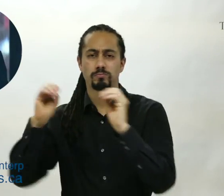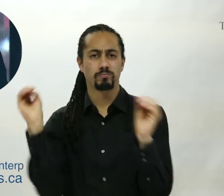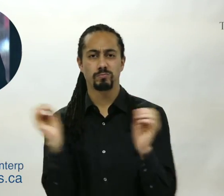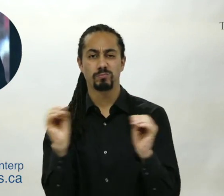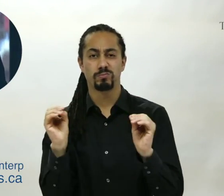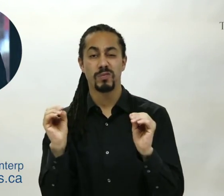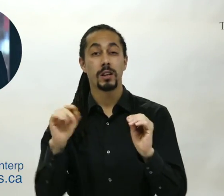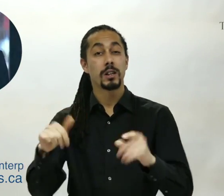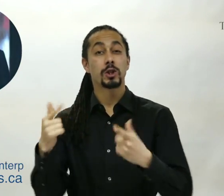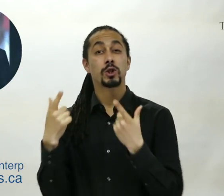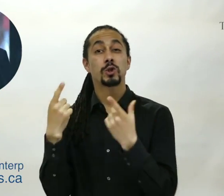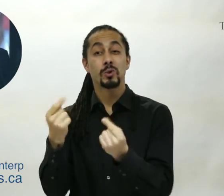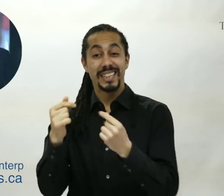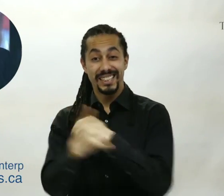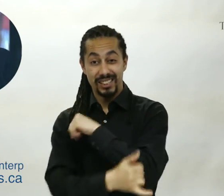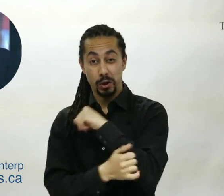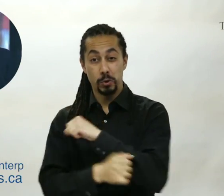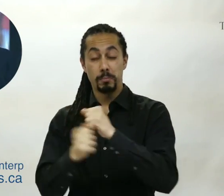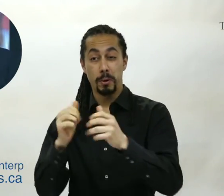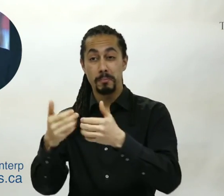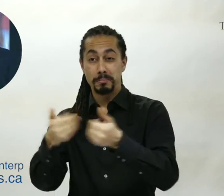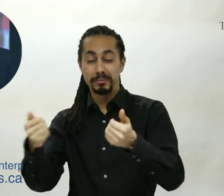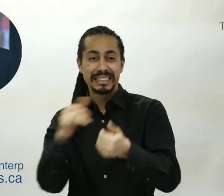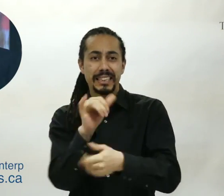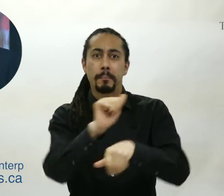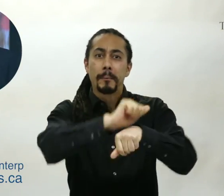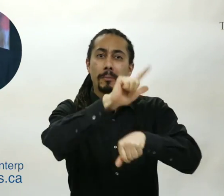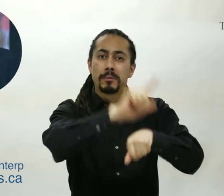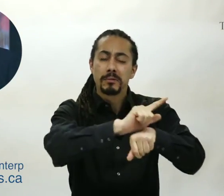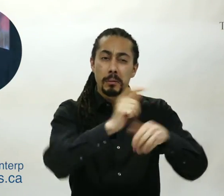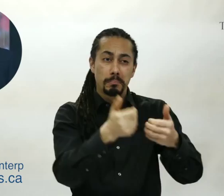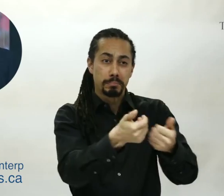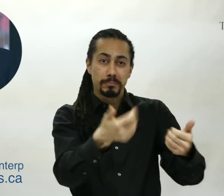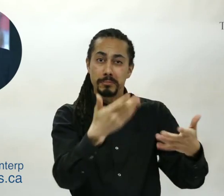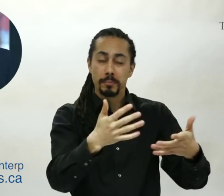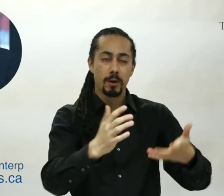hold his countrytogether when it threatened to break apart. And like Americas